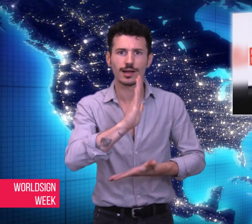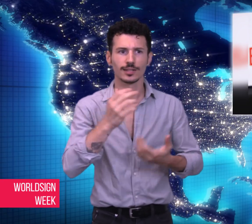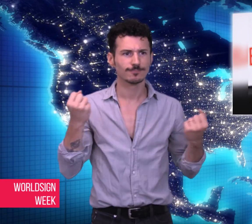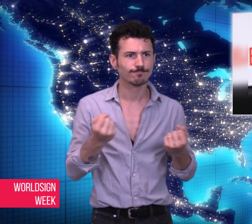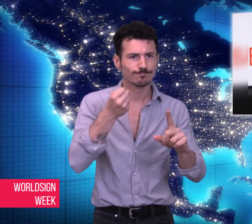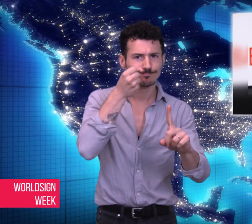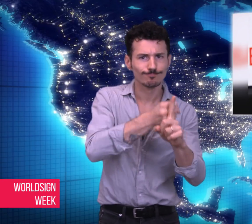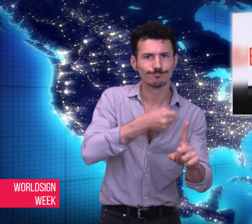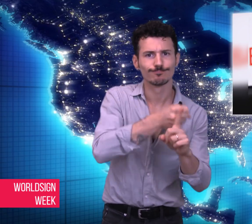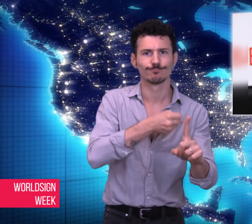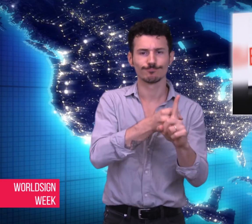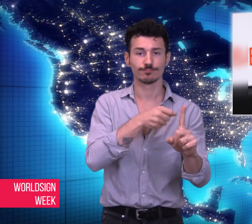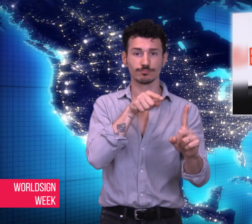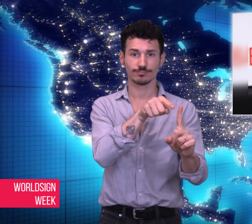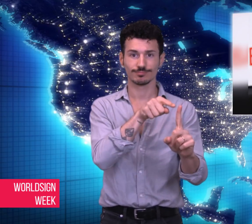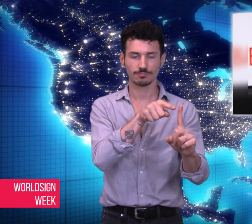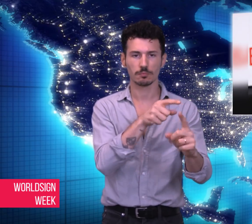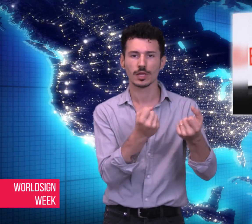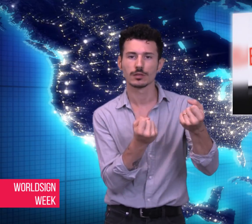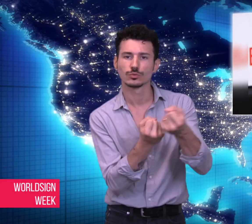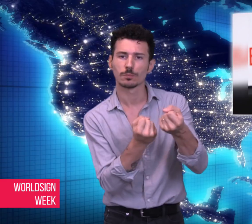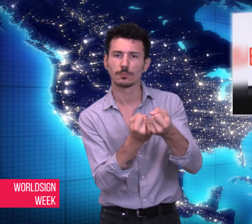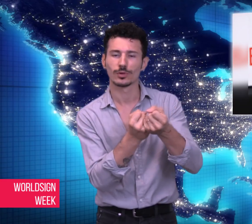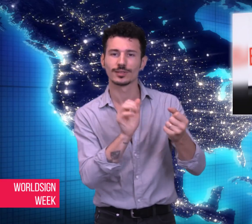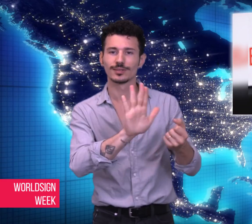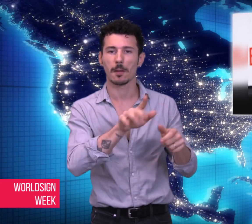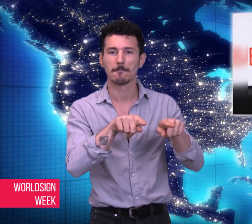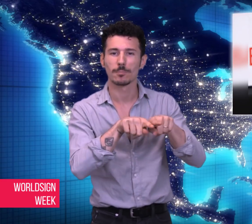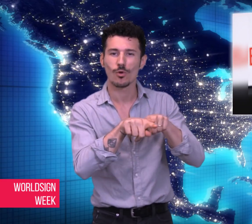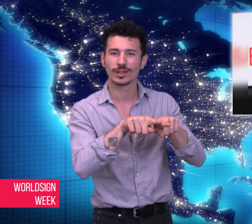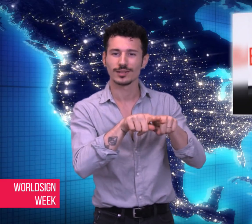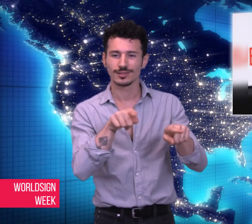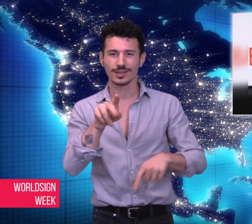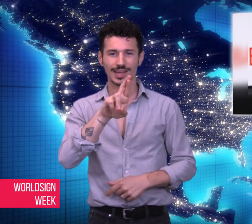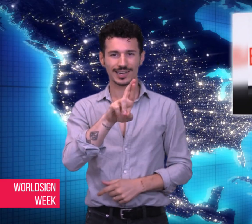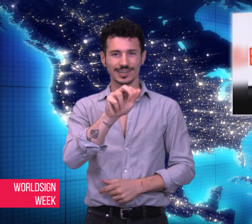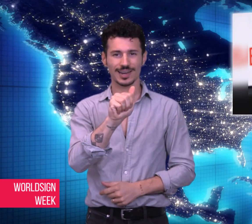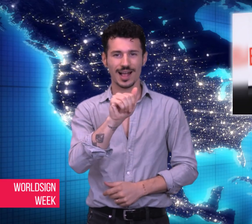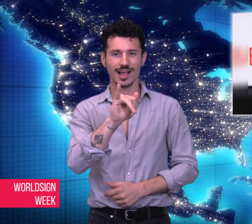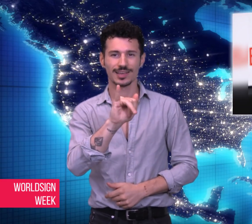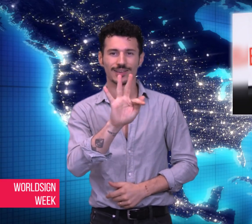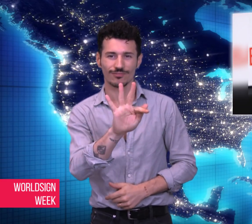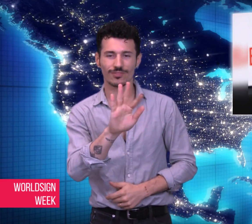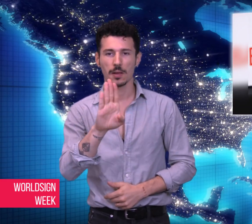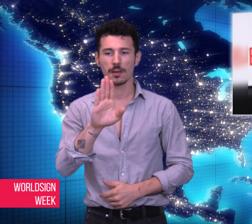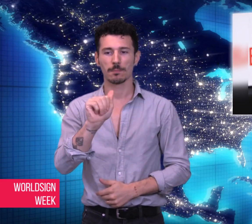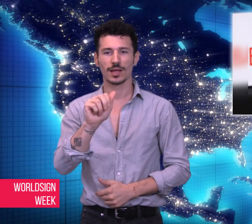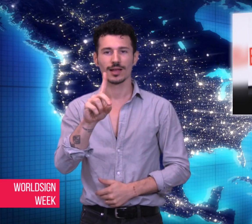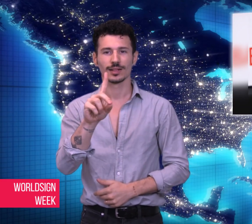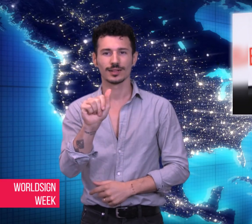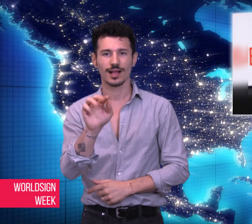He was then sentenced to 50 lashes. Further floggings were suspended but